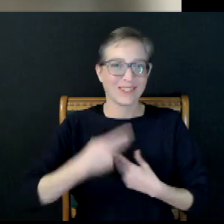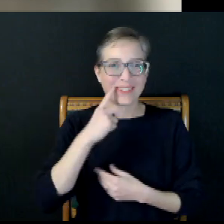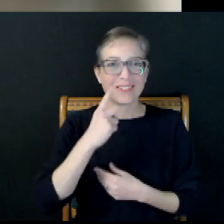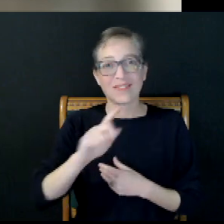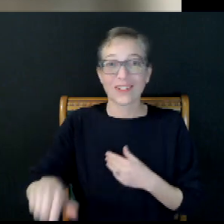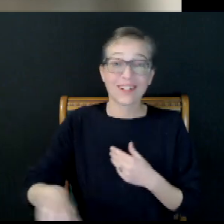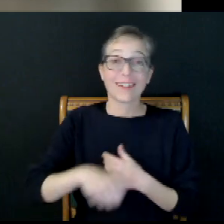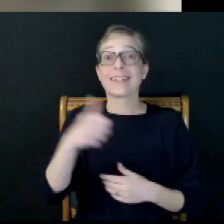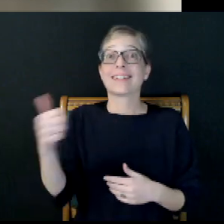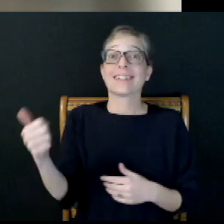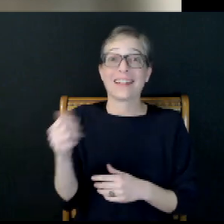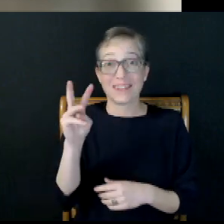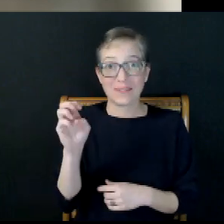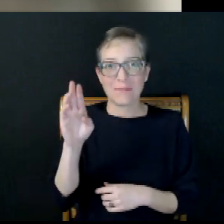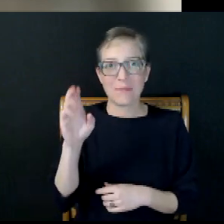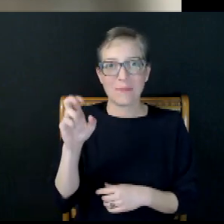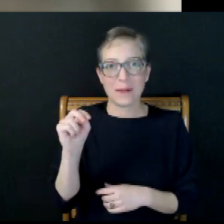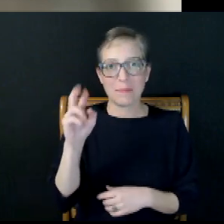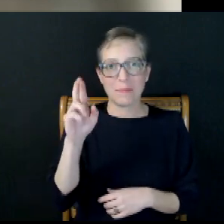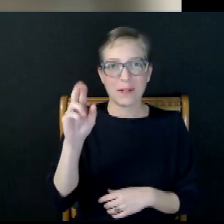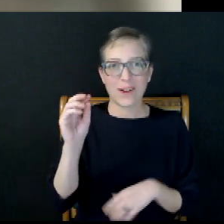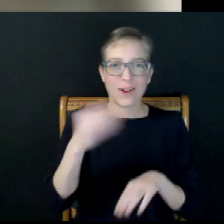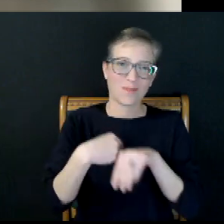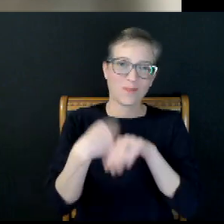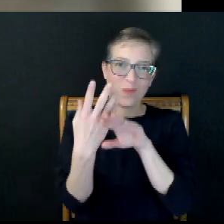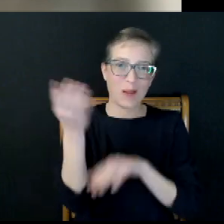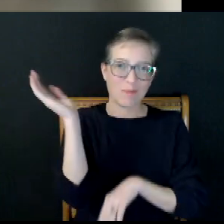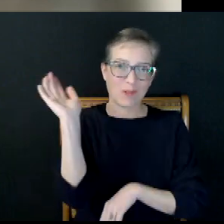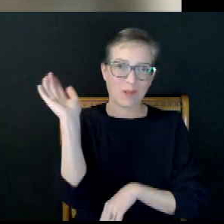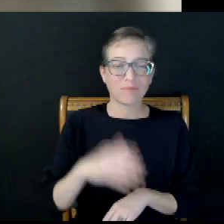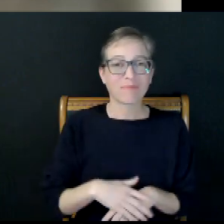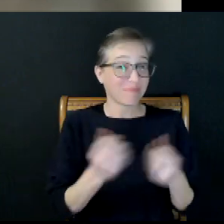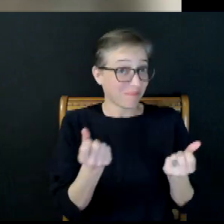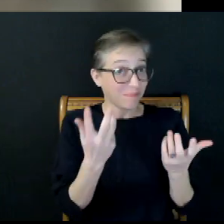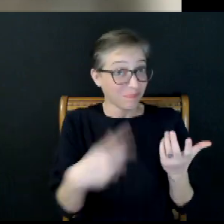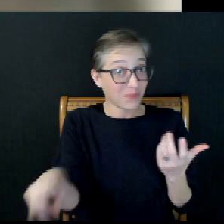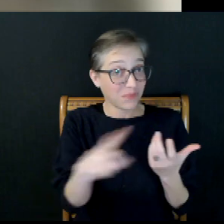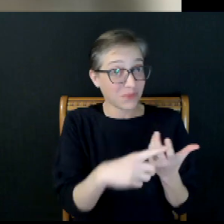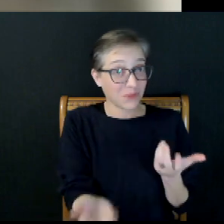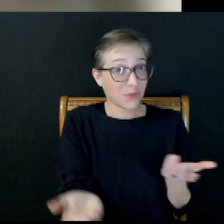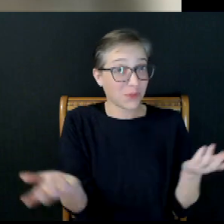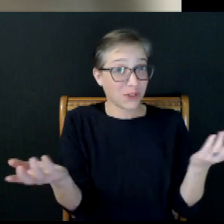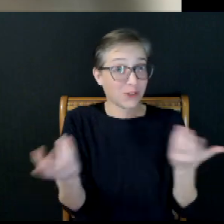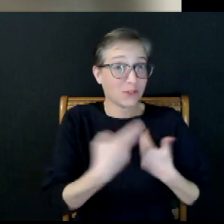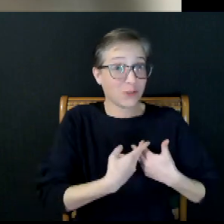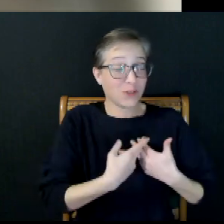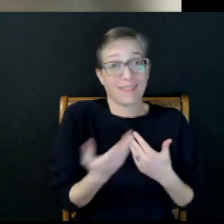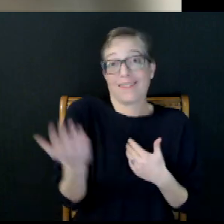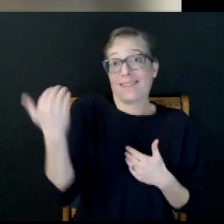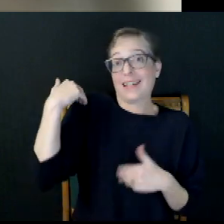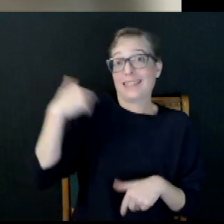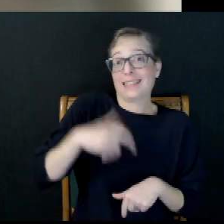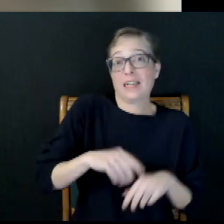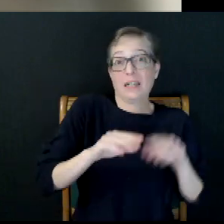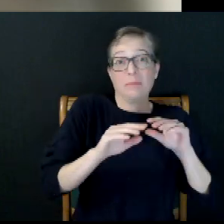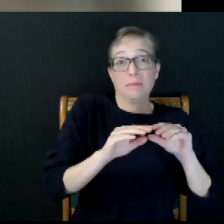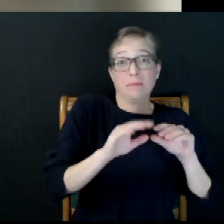Many of you joined us for our last webinar, Disability Identity and Pride and Equity within Research.